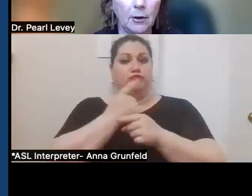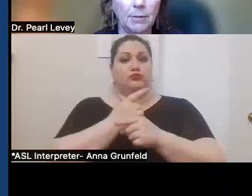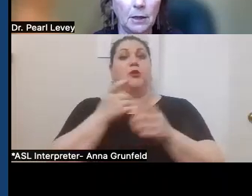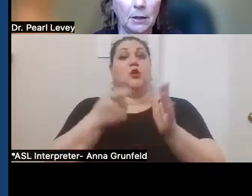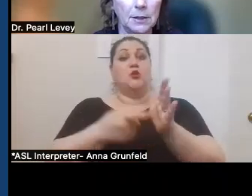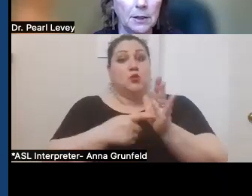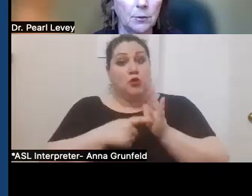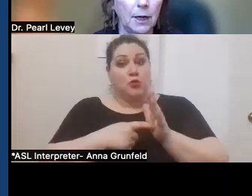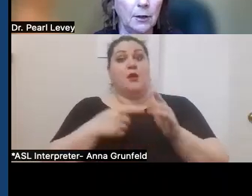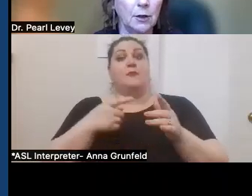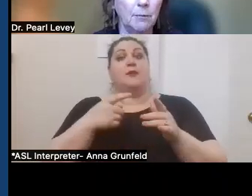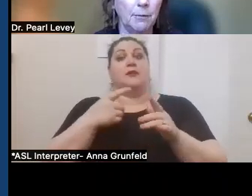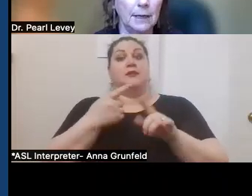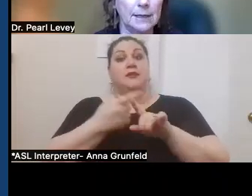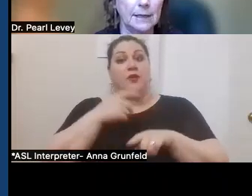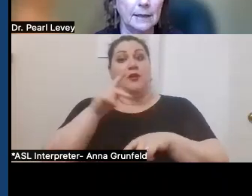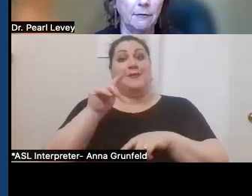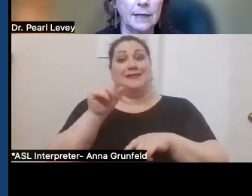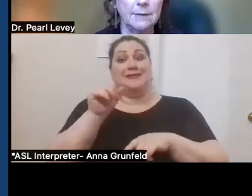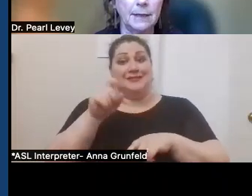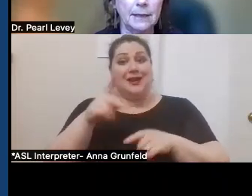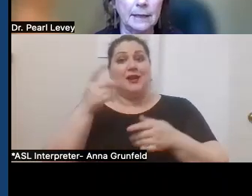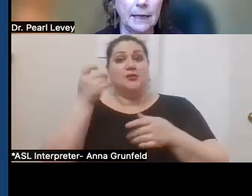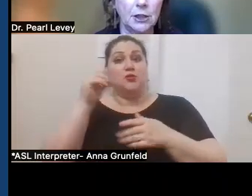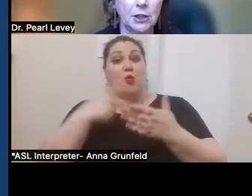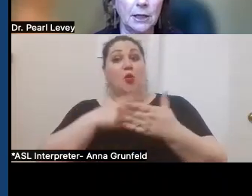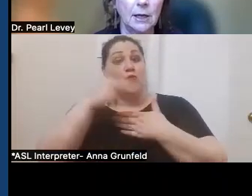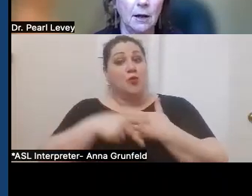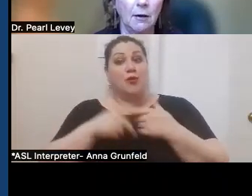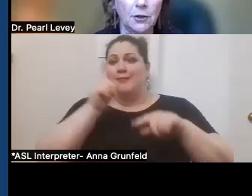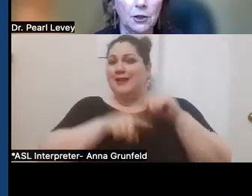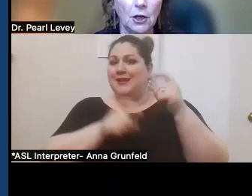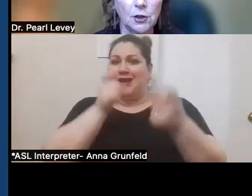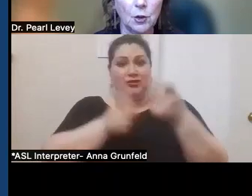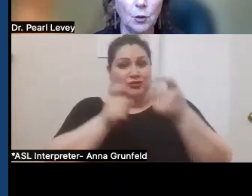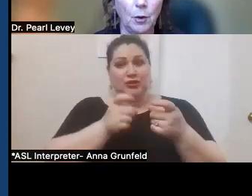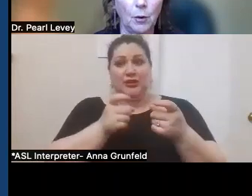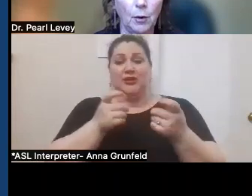cannot be altered without compromising the fundamental nature of the task or program.